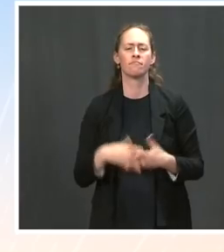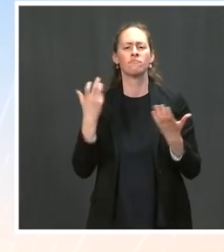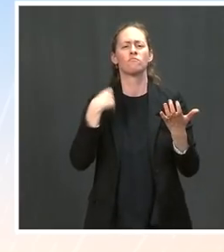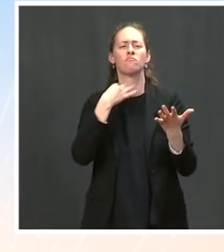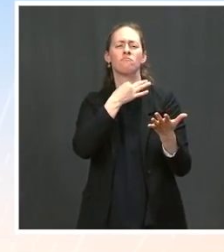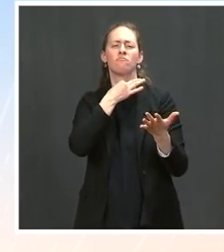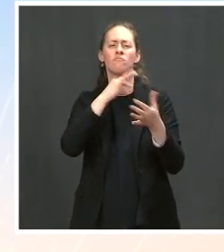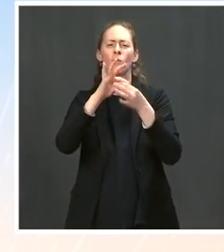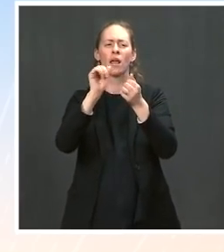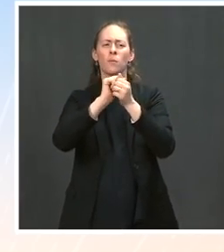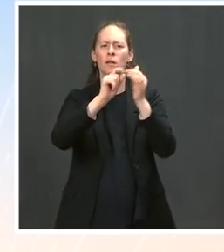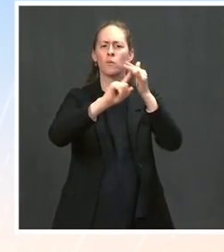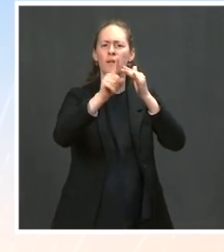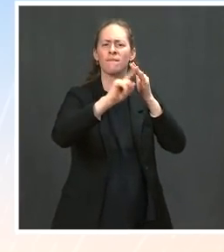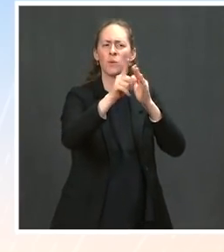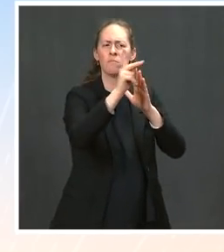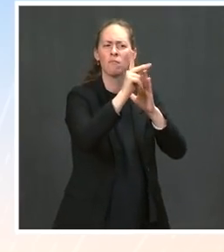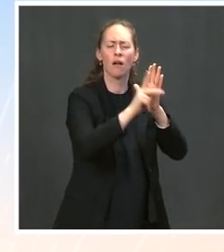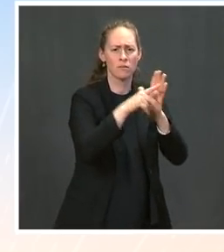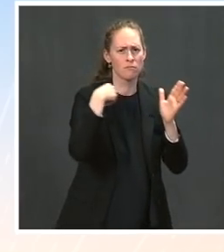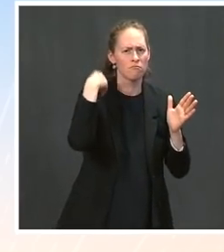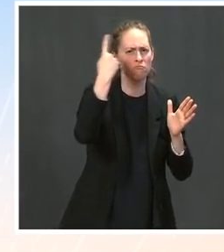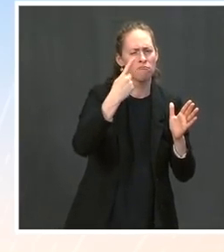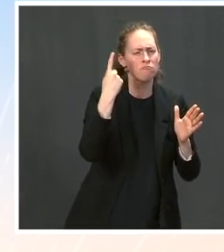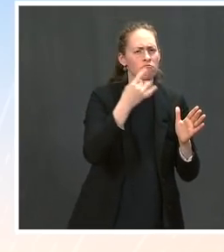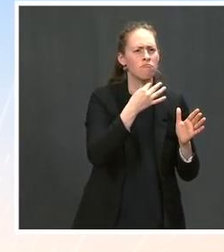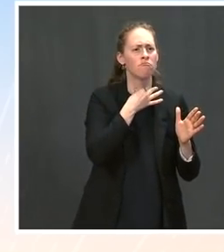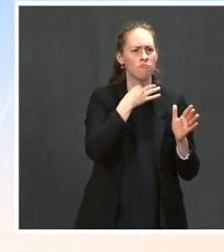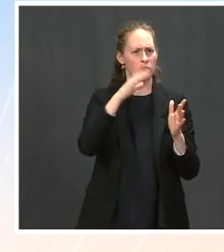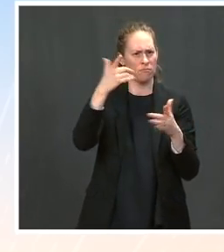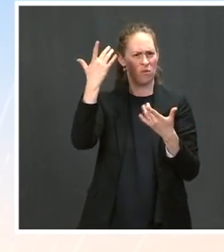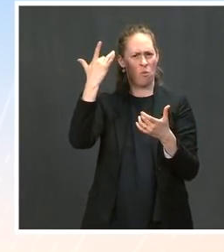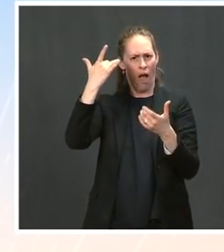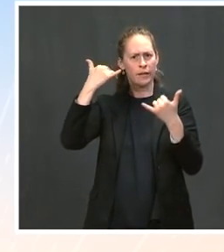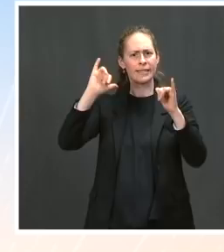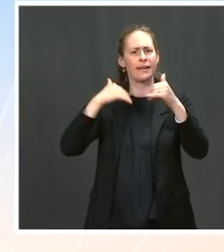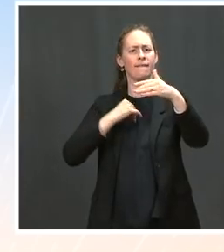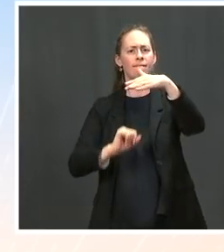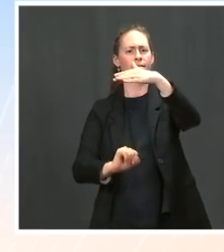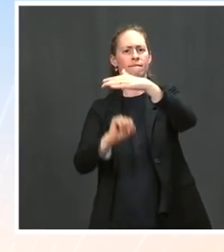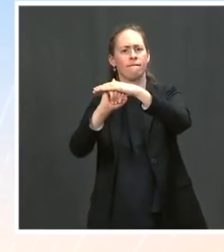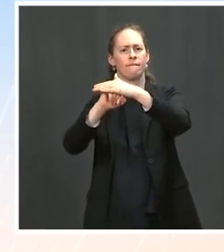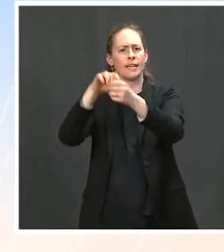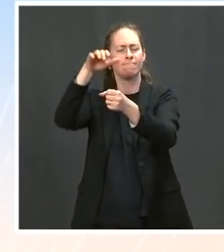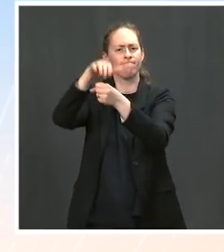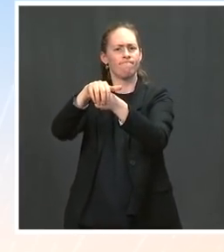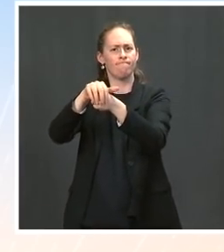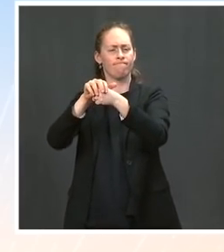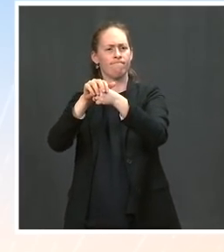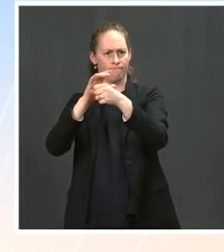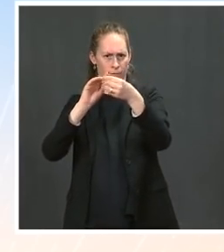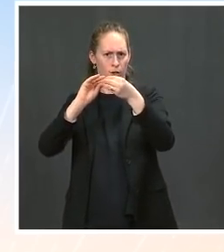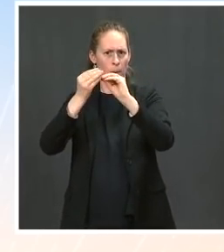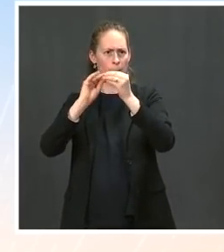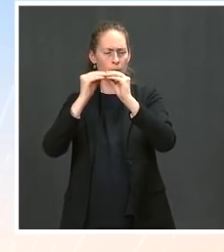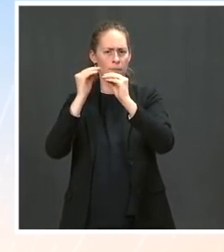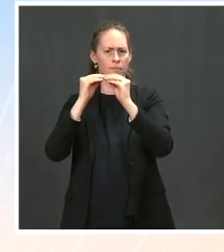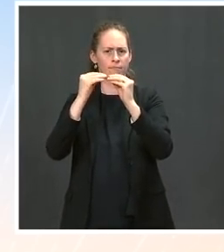about why refugee flights haven't continued and the President not raising caps on refugees. And you were asked whether it had anything to do